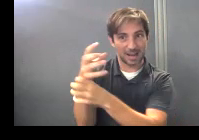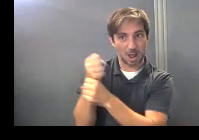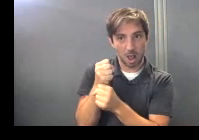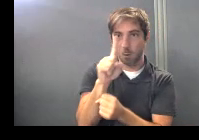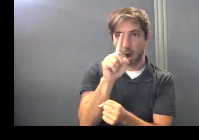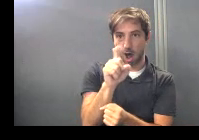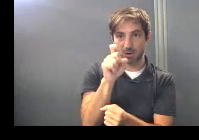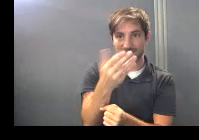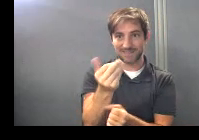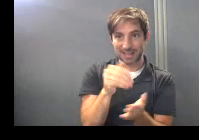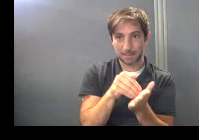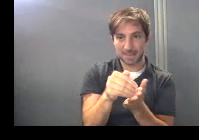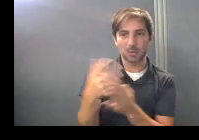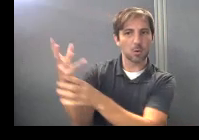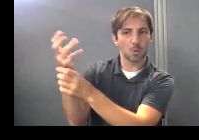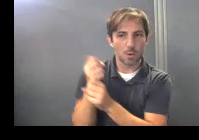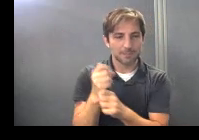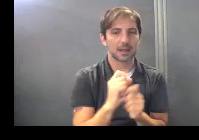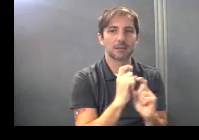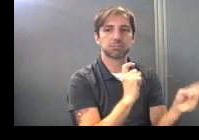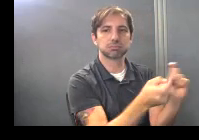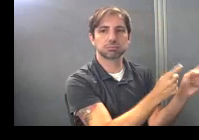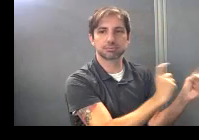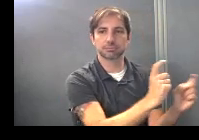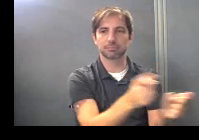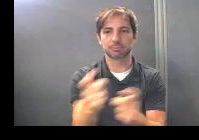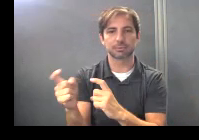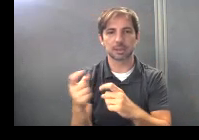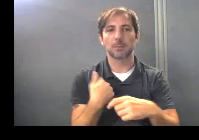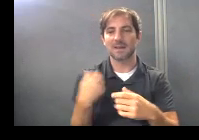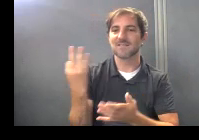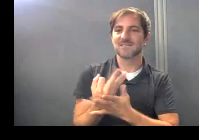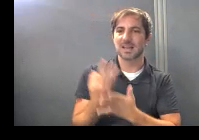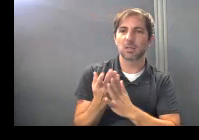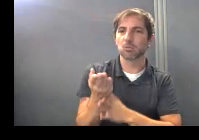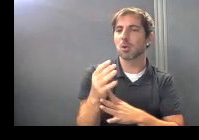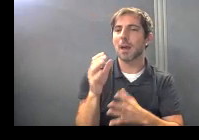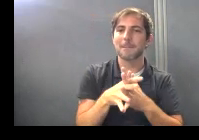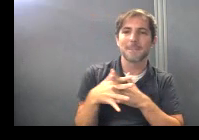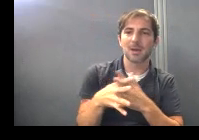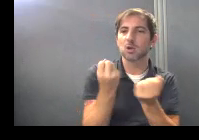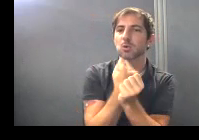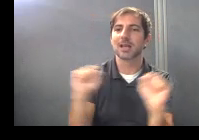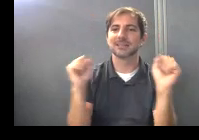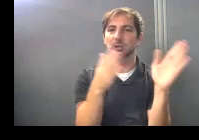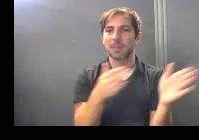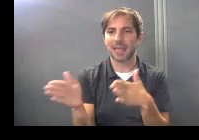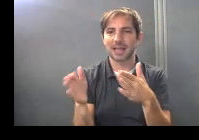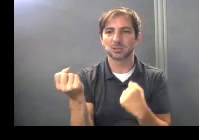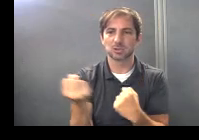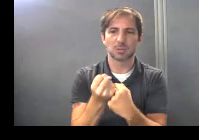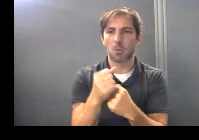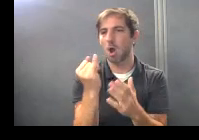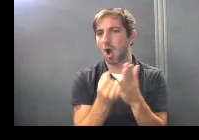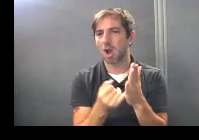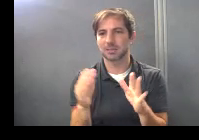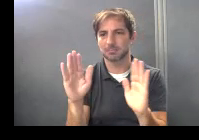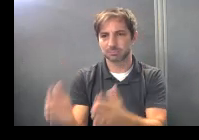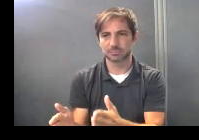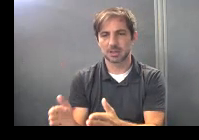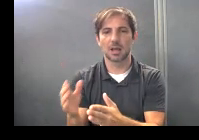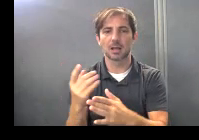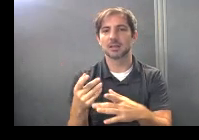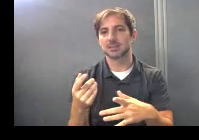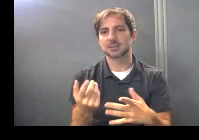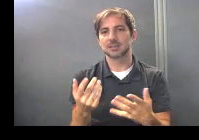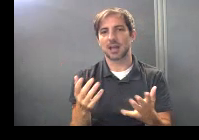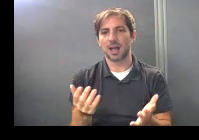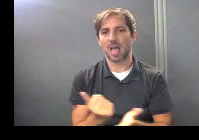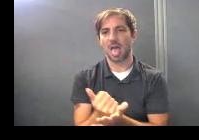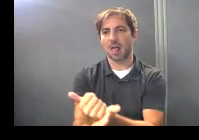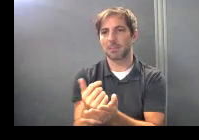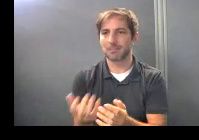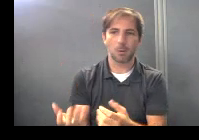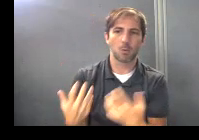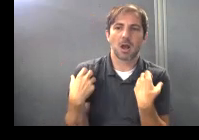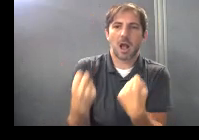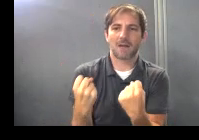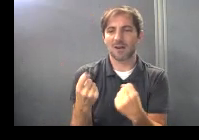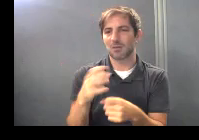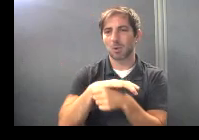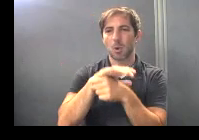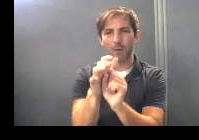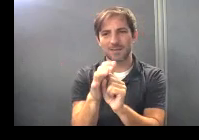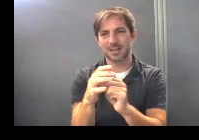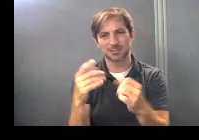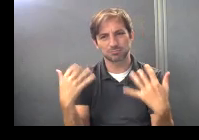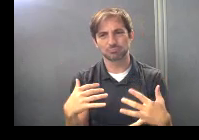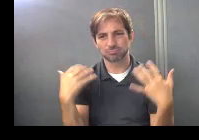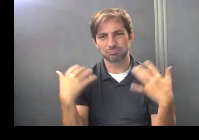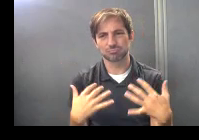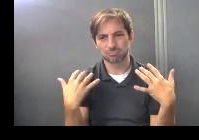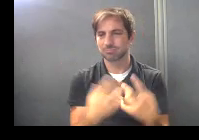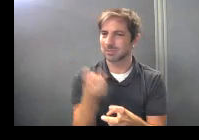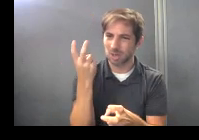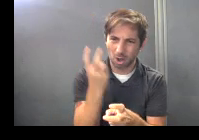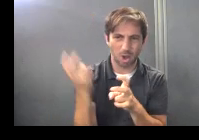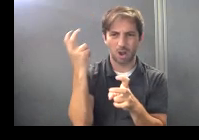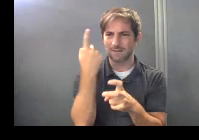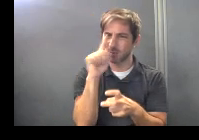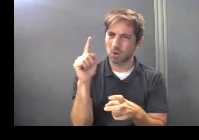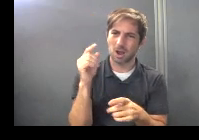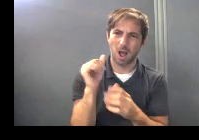THIS SECTOR RECOVERS FROM THE COVID-19 PANDEMIC.